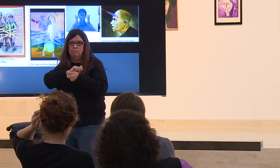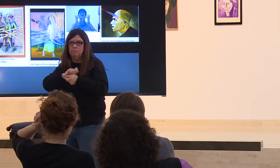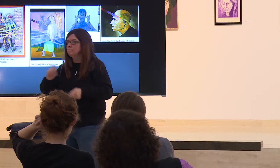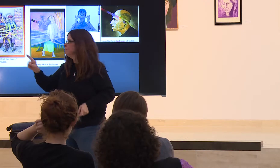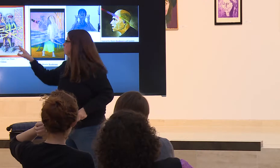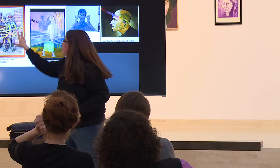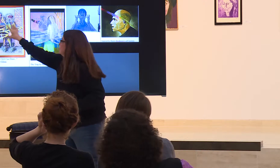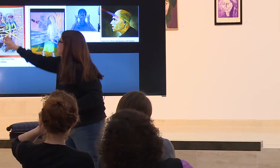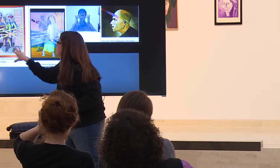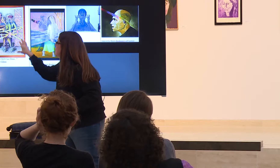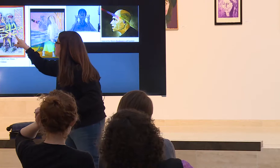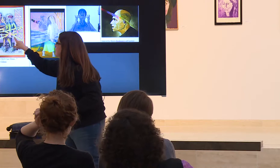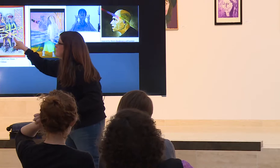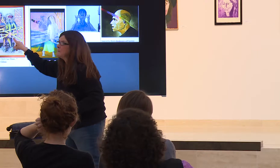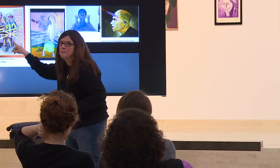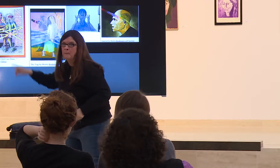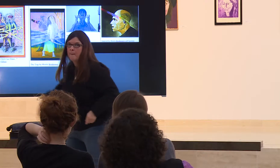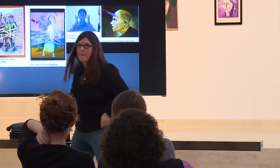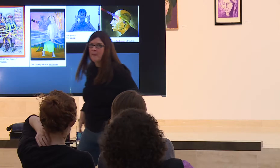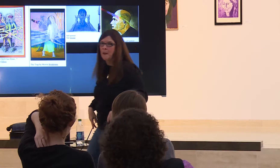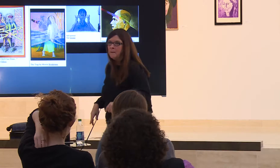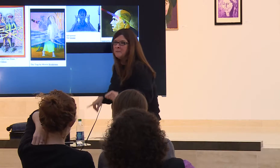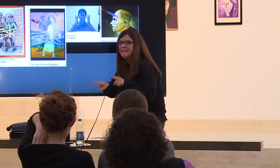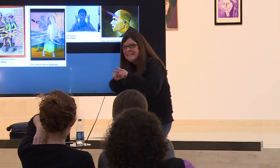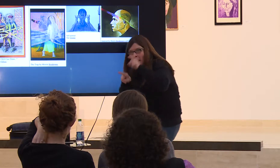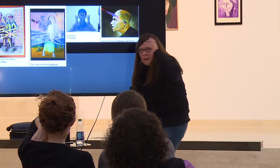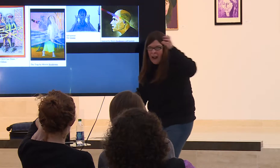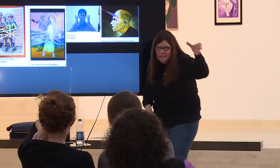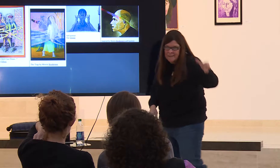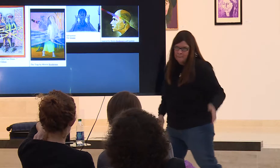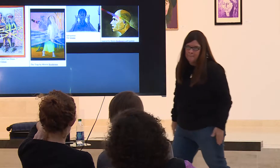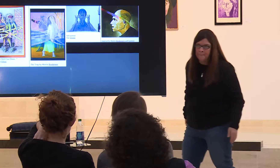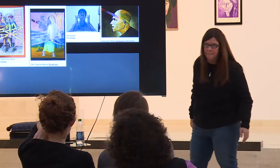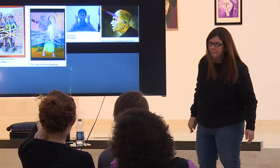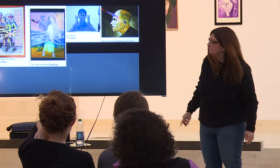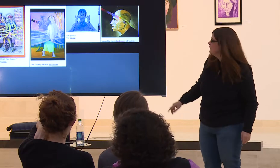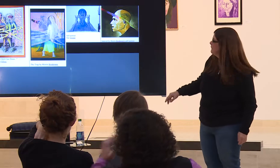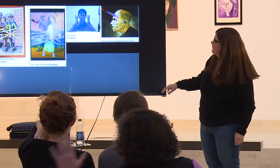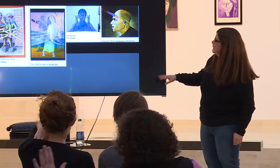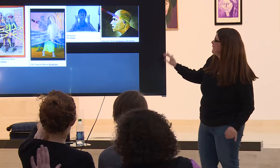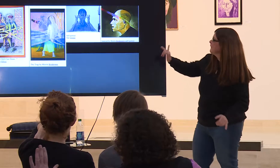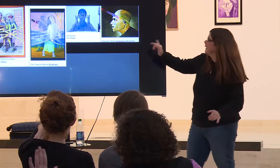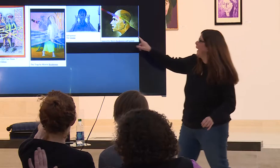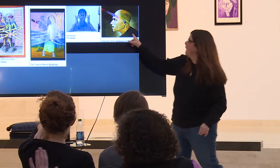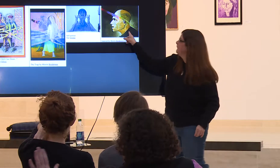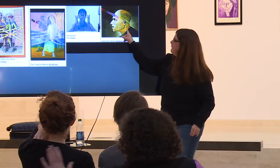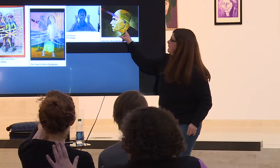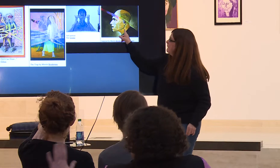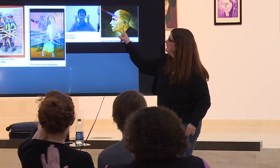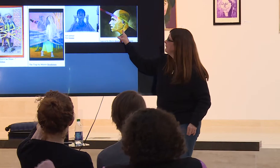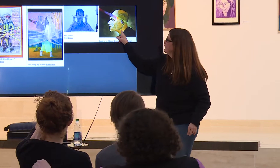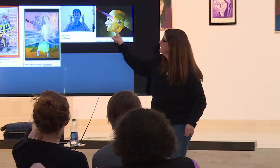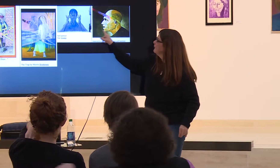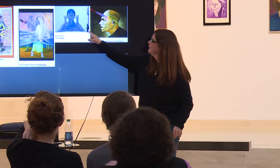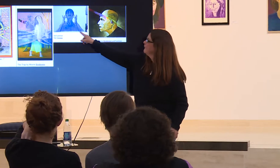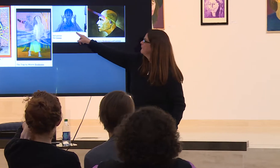from Morris Broderson's work on the right--on the left. Morris on the right, artist's work on the left.